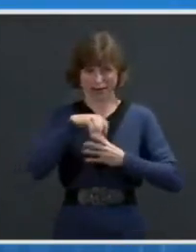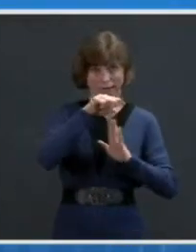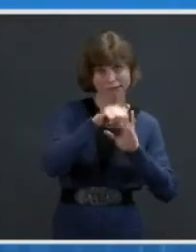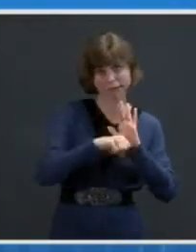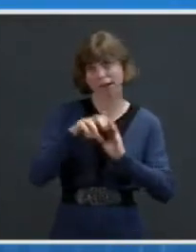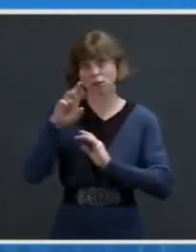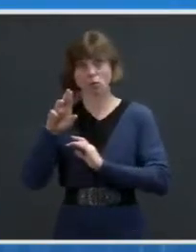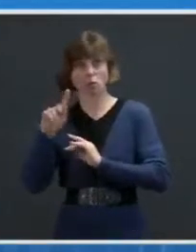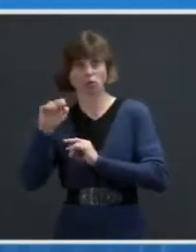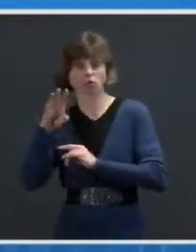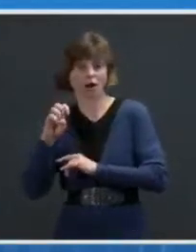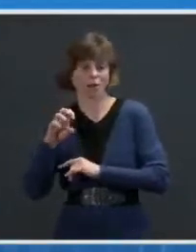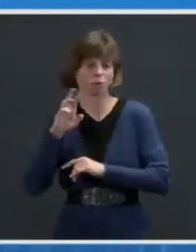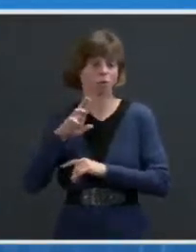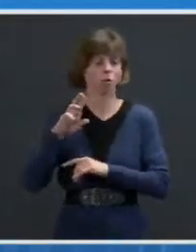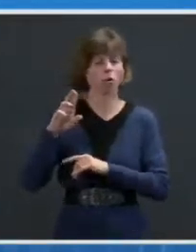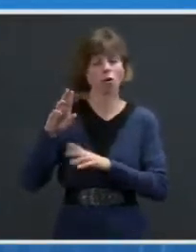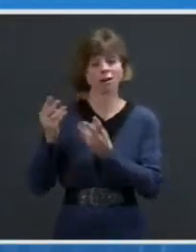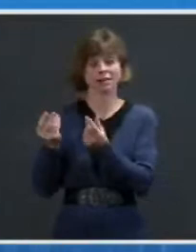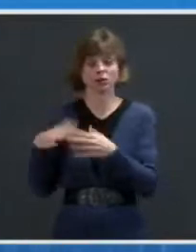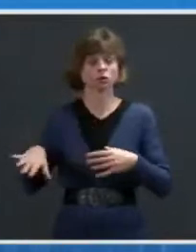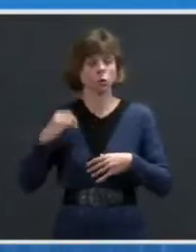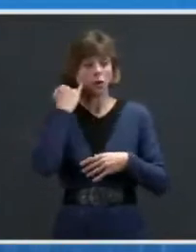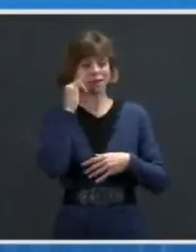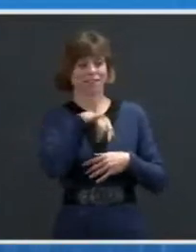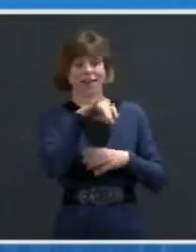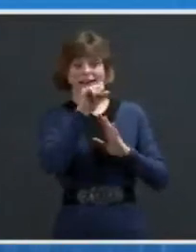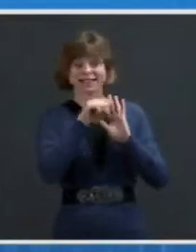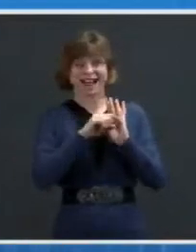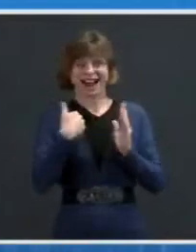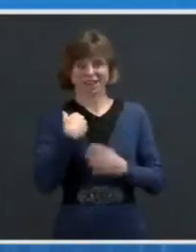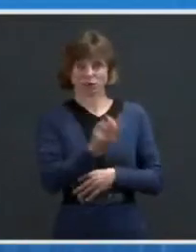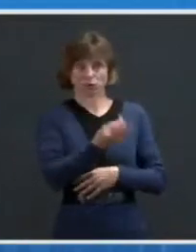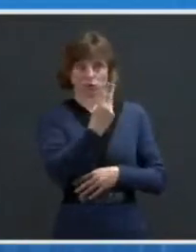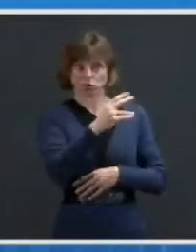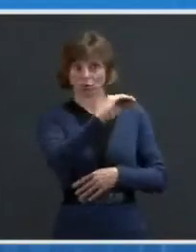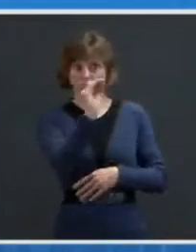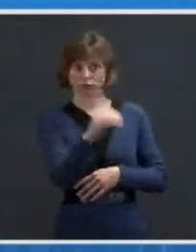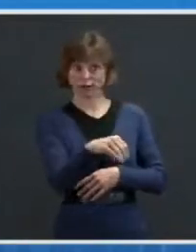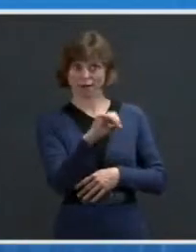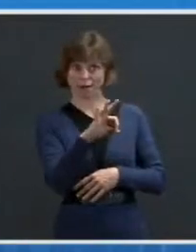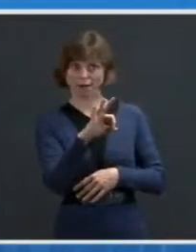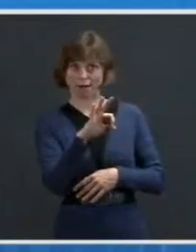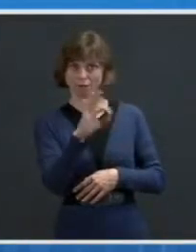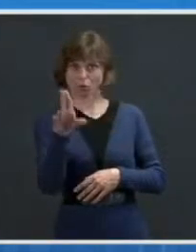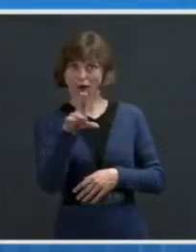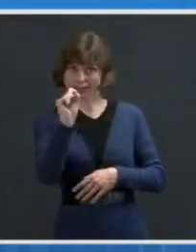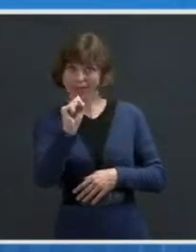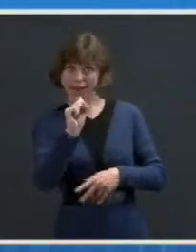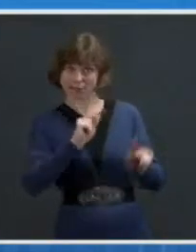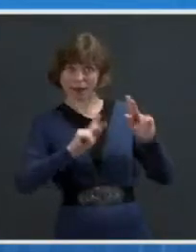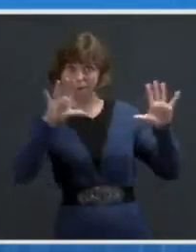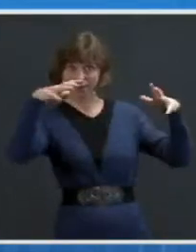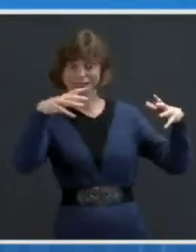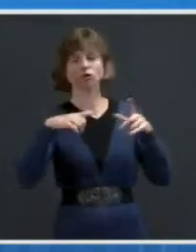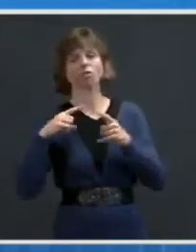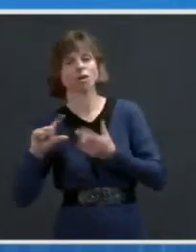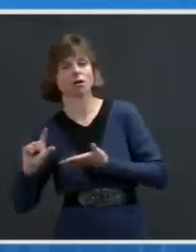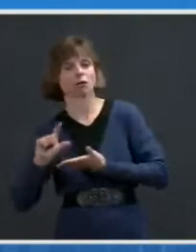VACCINE. PROPORTIONAL TO THE POPULATION. SO, FOR EXAMPLE, IF A STATE